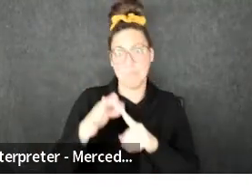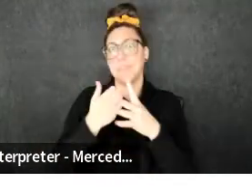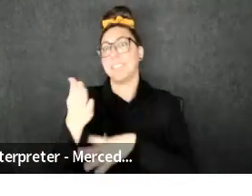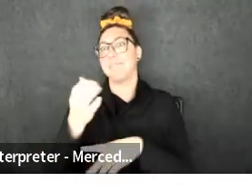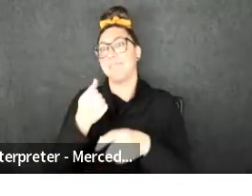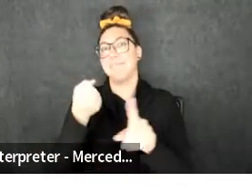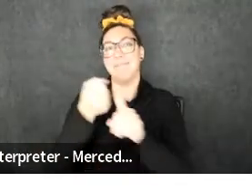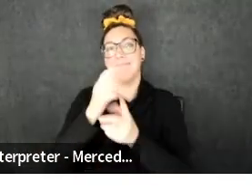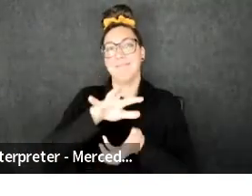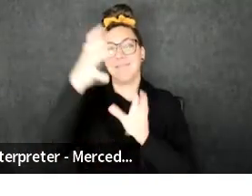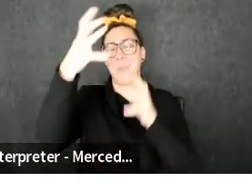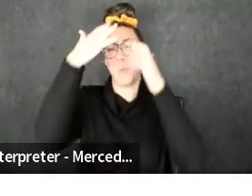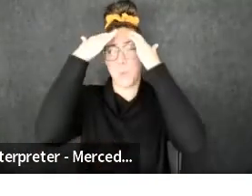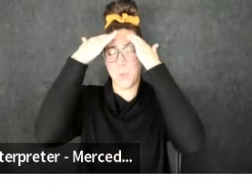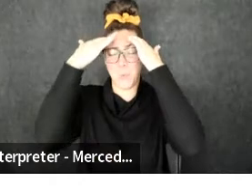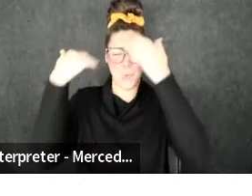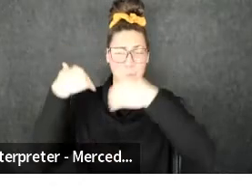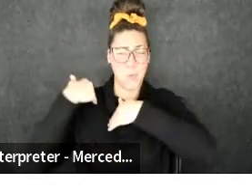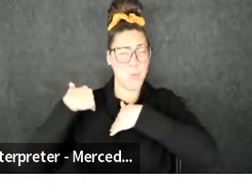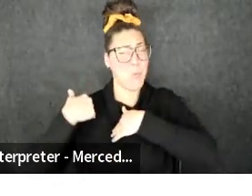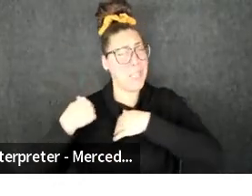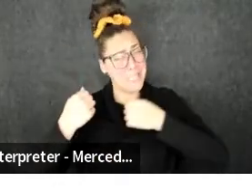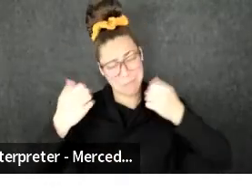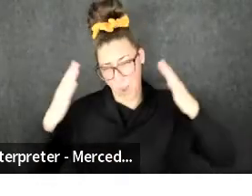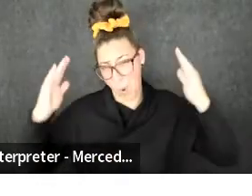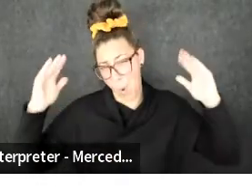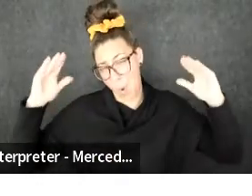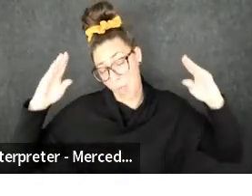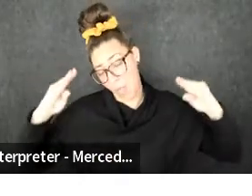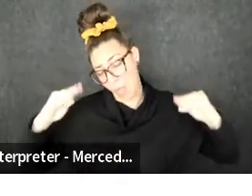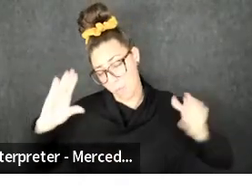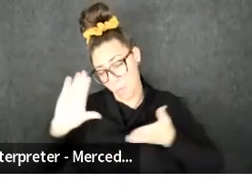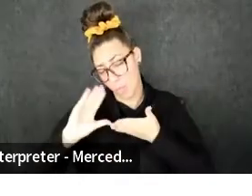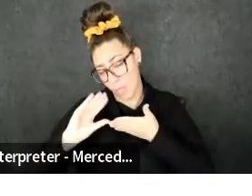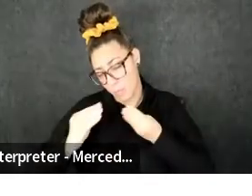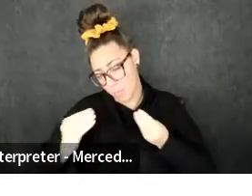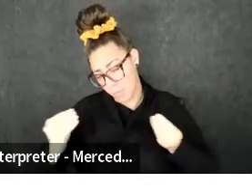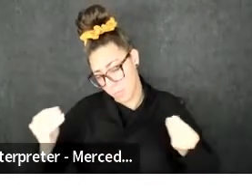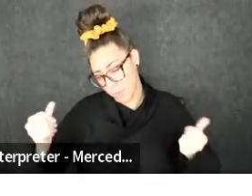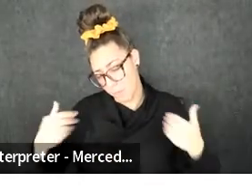on a lot of us, and so hope started to rain. I'm figuring out where we were because